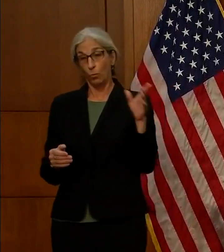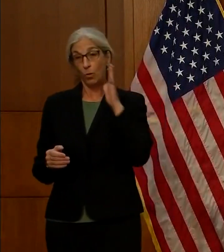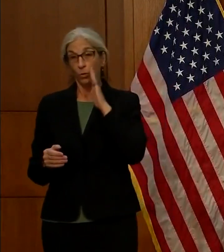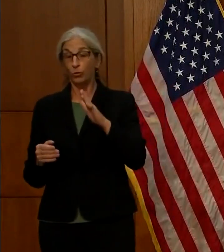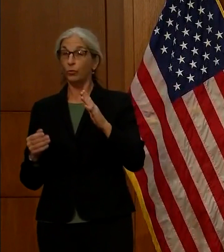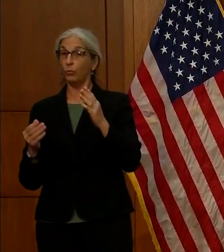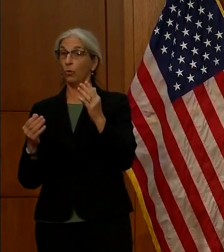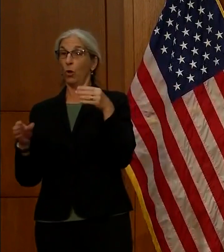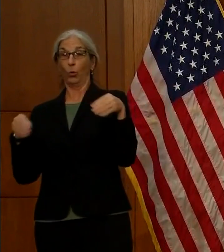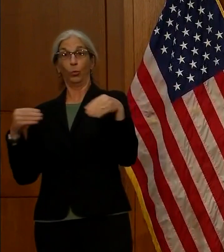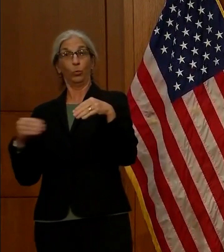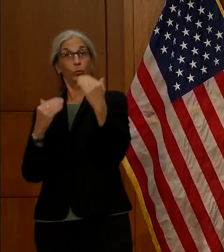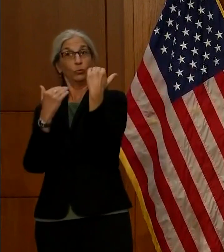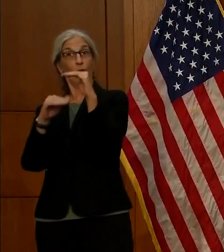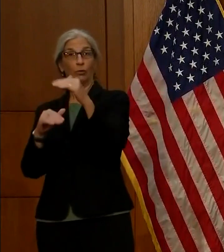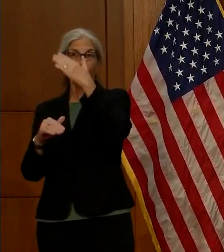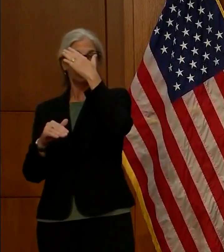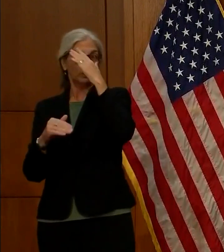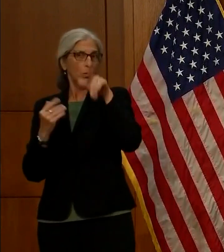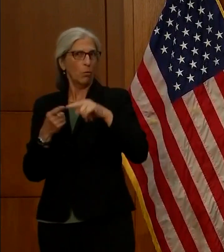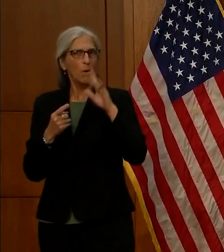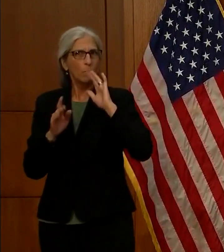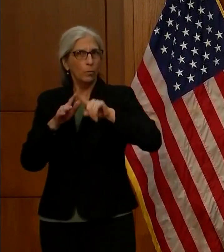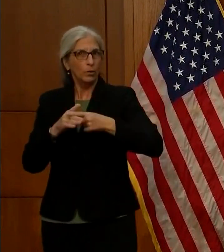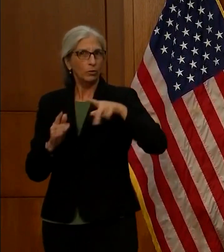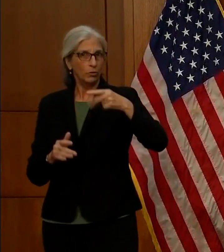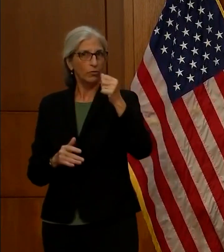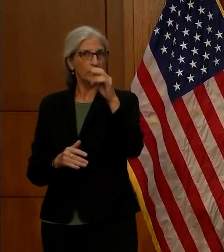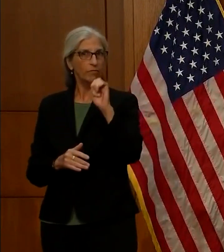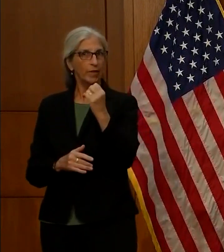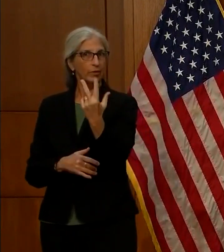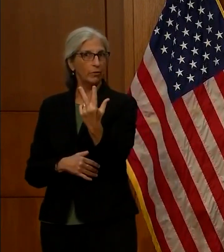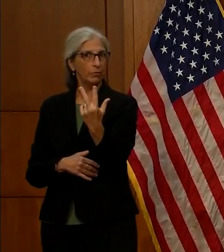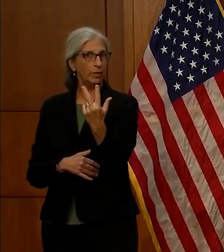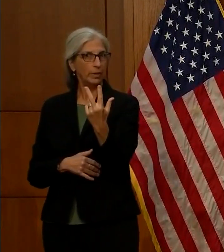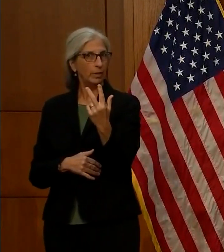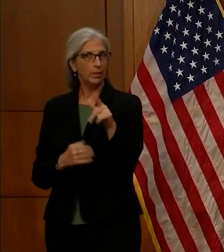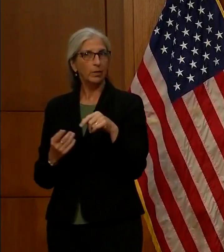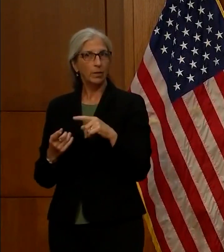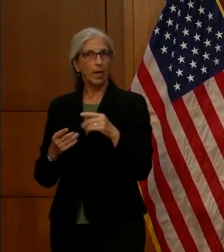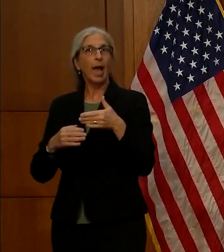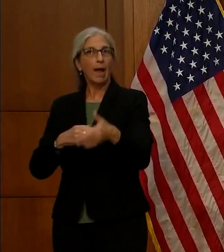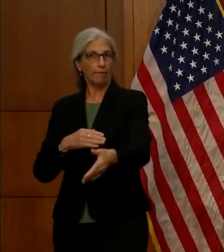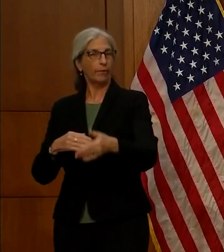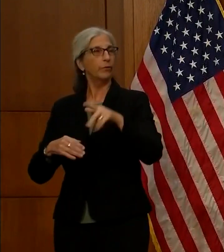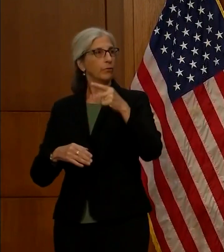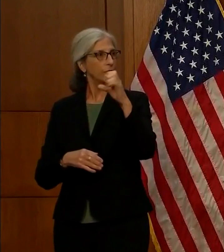A WHATEVER YOU KNOW WE- PHASE THREE WOMEN SEE AND- FURTHER